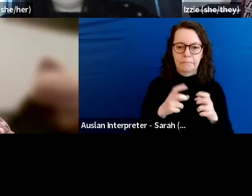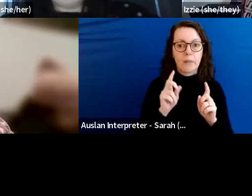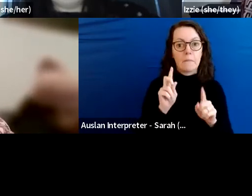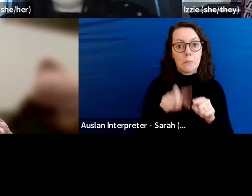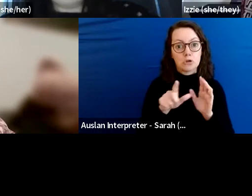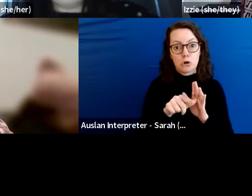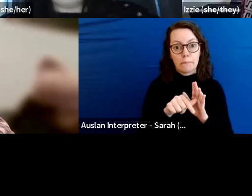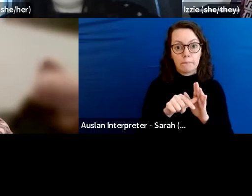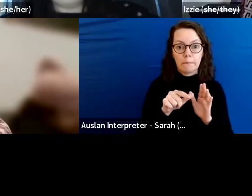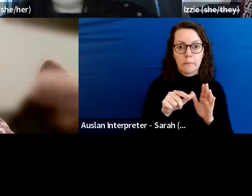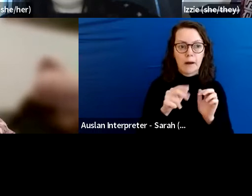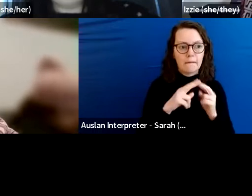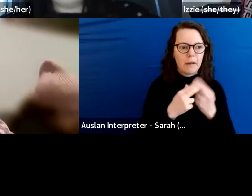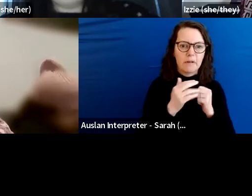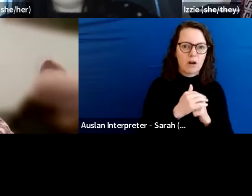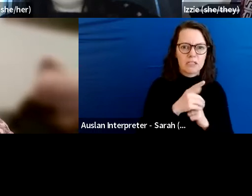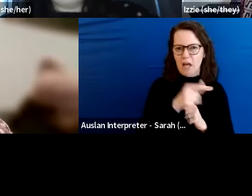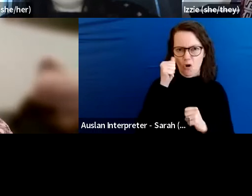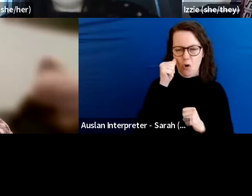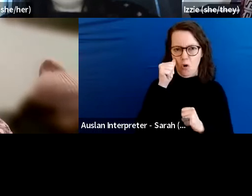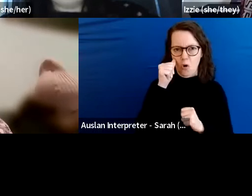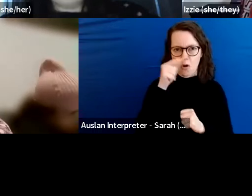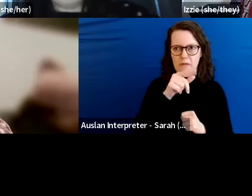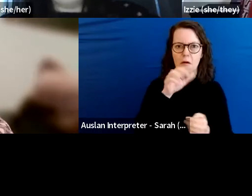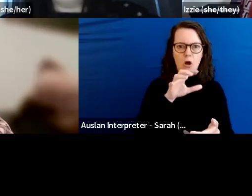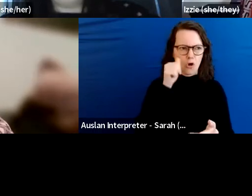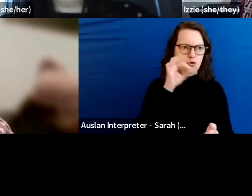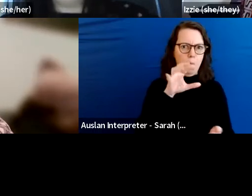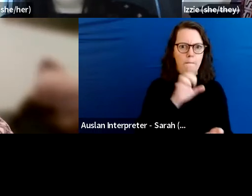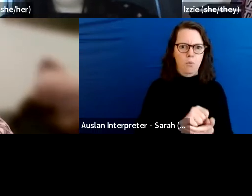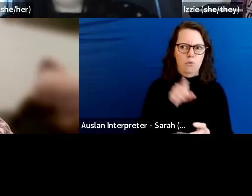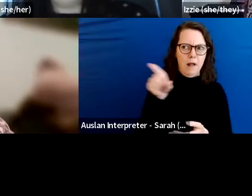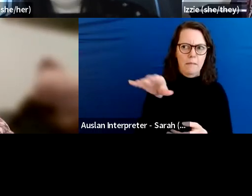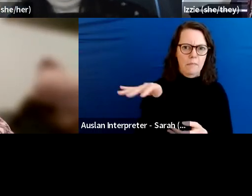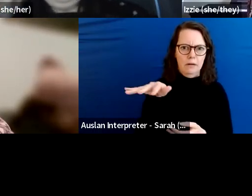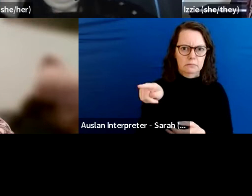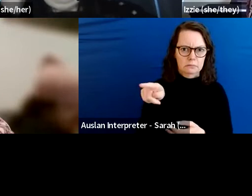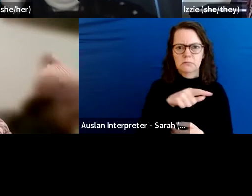But most of the time we would do things with friends and family and they would be aware of that and that would be, you know,